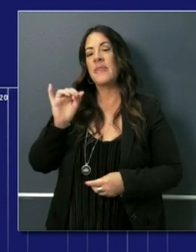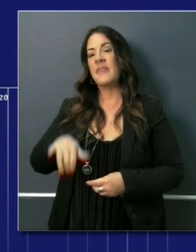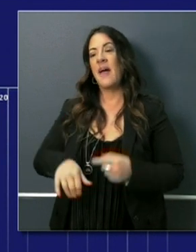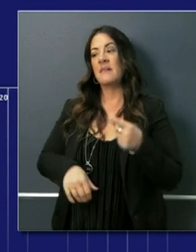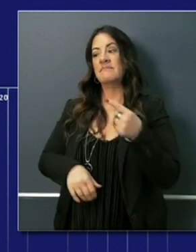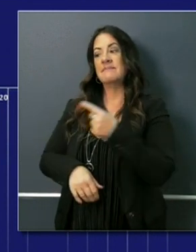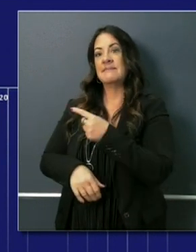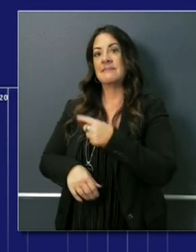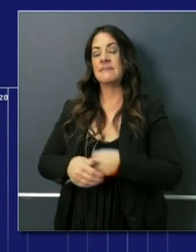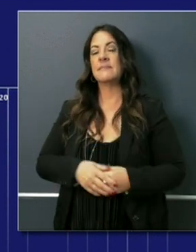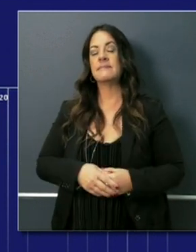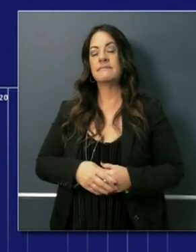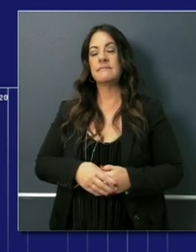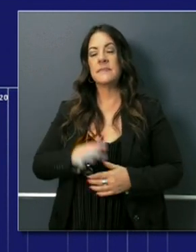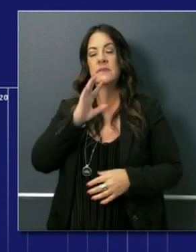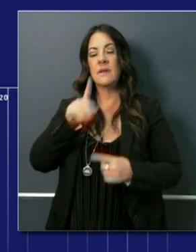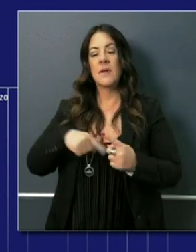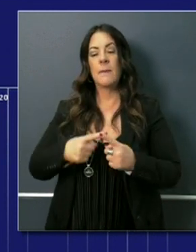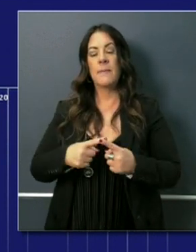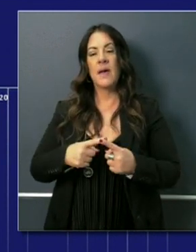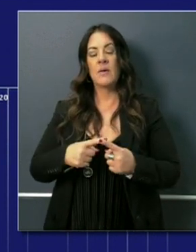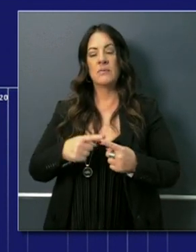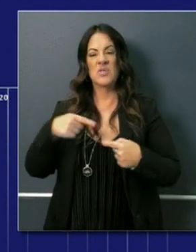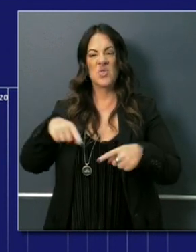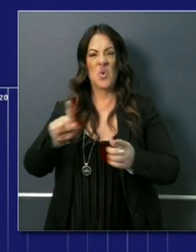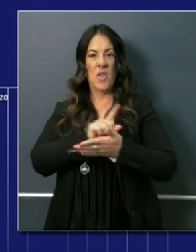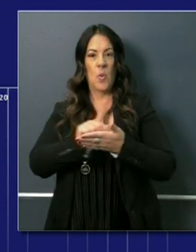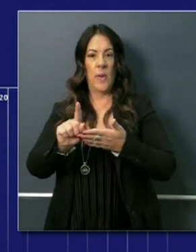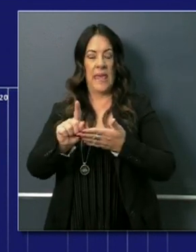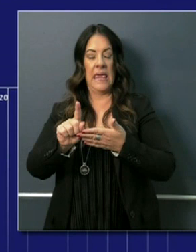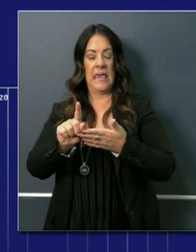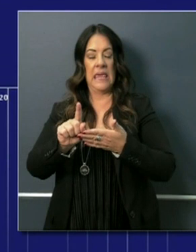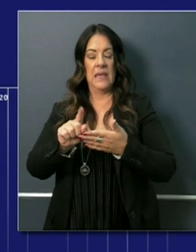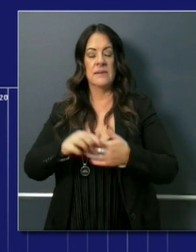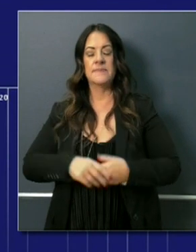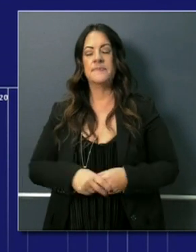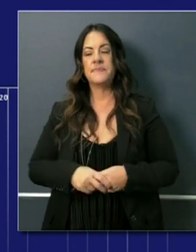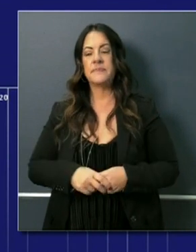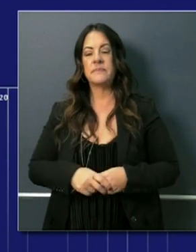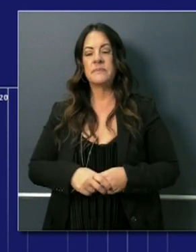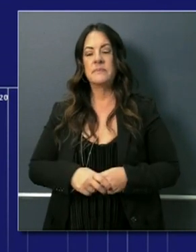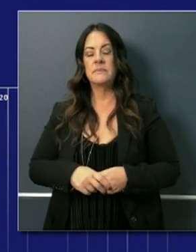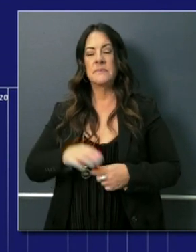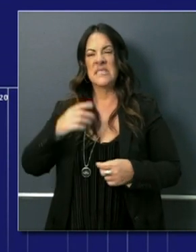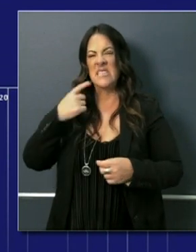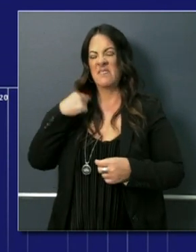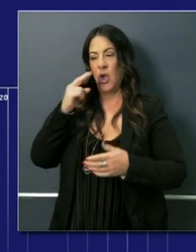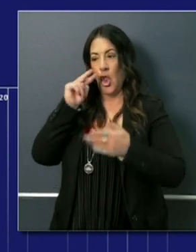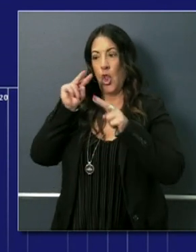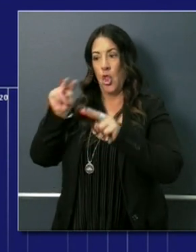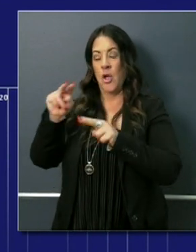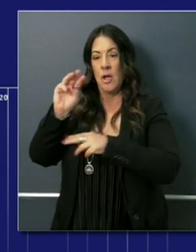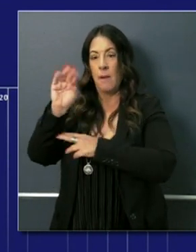THIS, AND WE MOVE INTO A SPECIFIC COUNTY, SACRAMENTO,, WHERE WE ARE EYEING AT THE MOMENT, YOU SEE THAT OVER THE